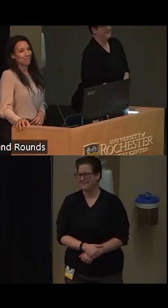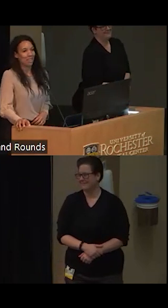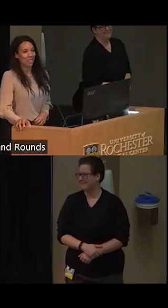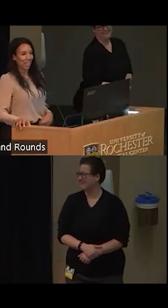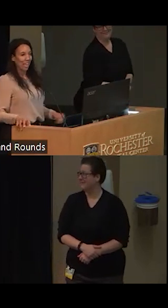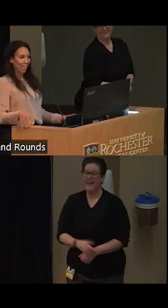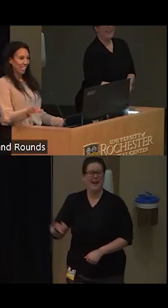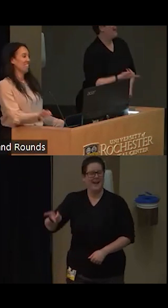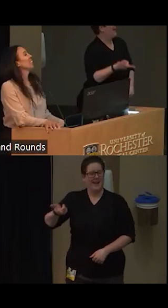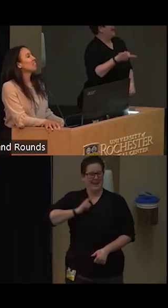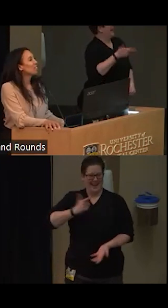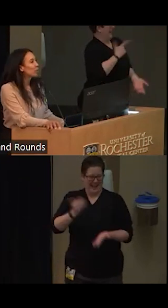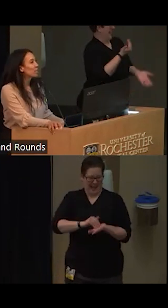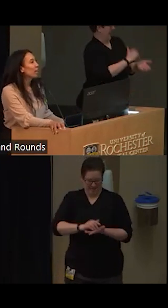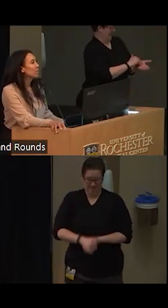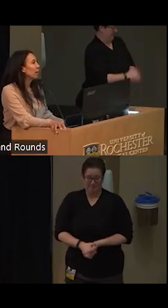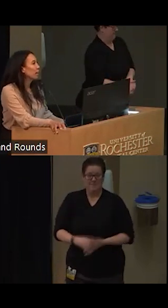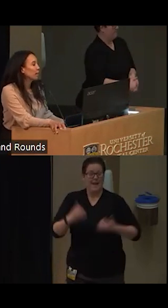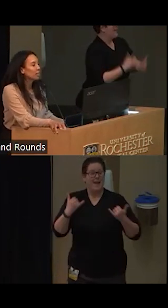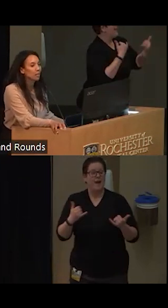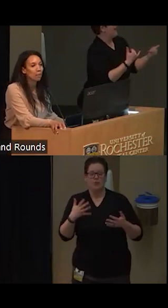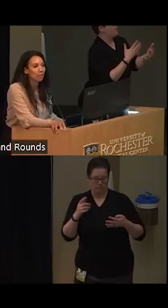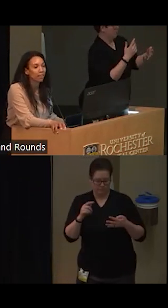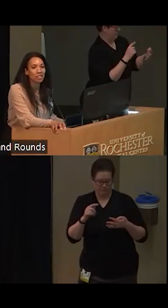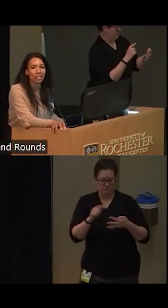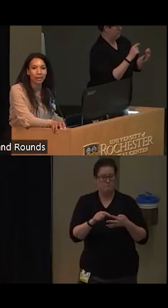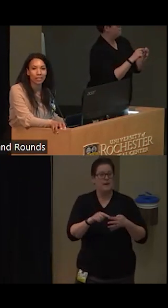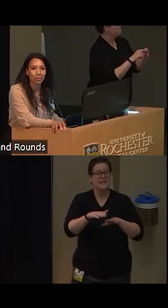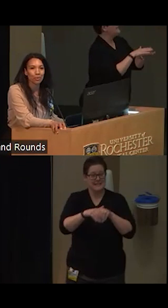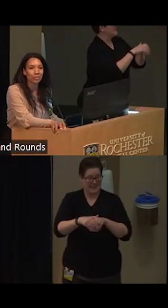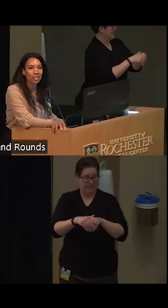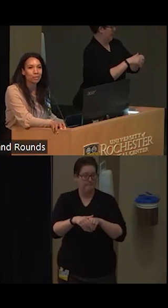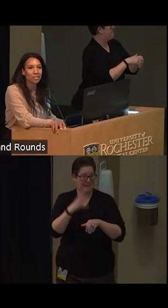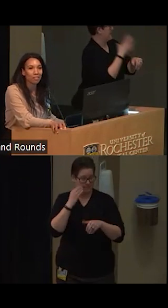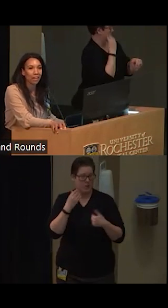it's my turn again so we talked about our CPAP simulation experience which was very specific